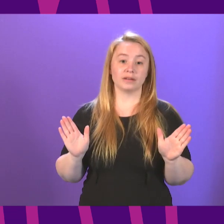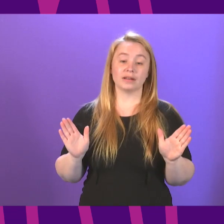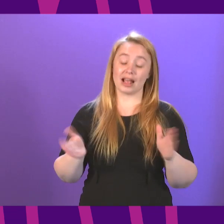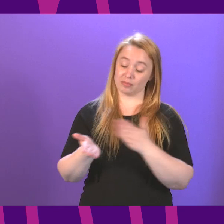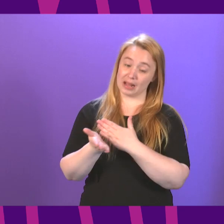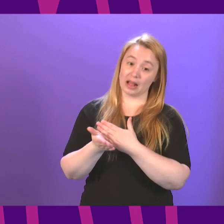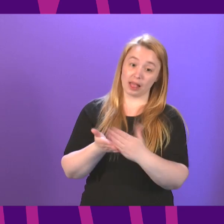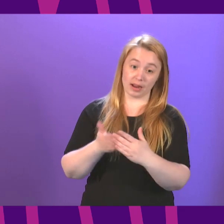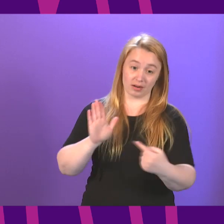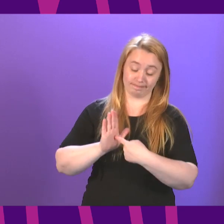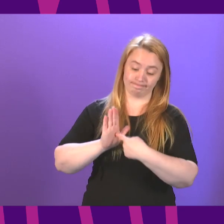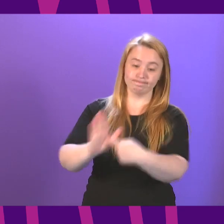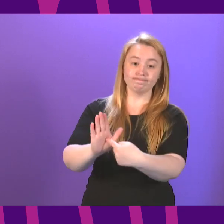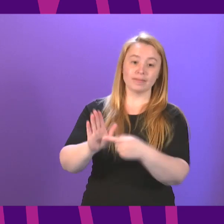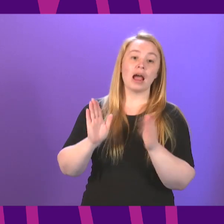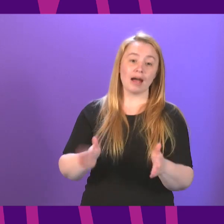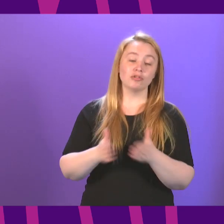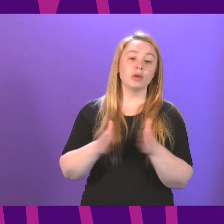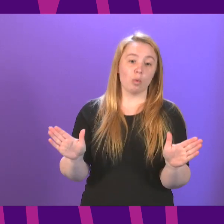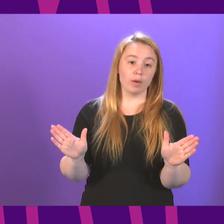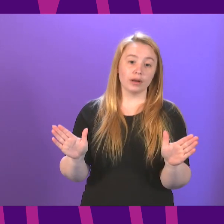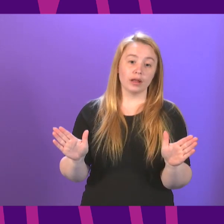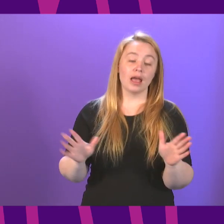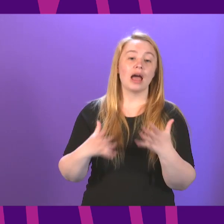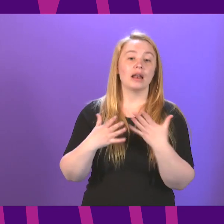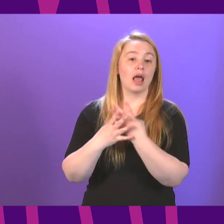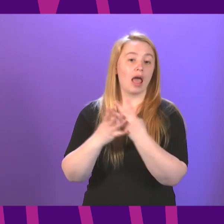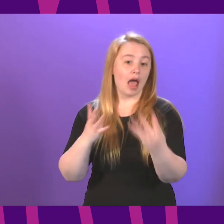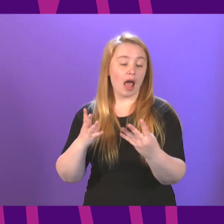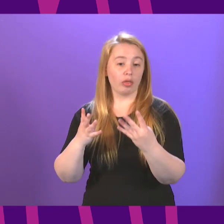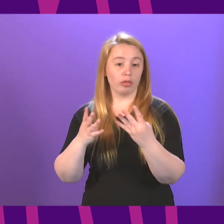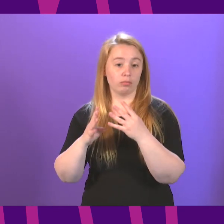and it is one that I would expect the health board to reflect on seriously.